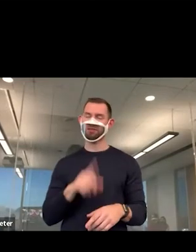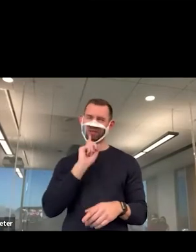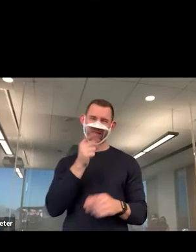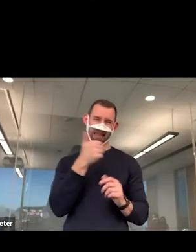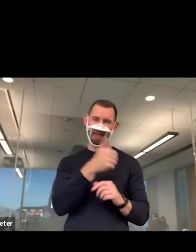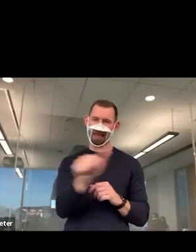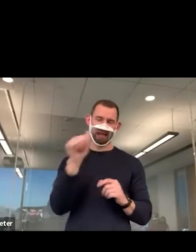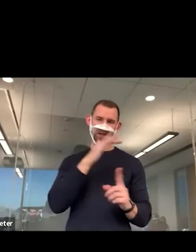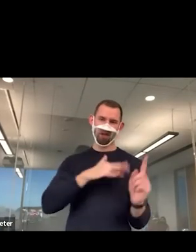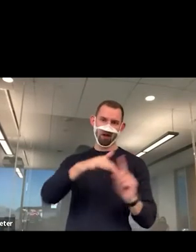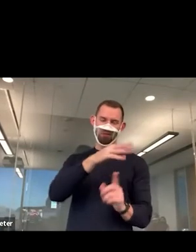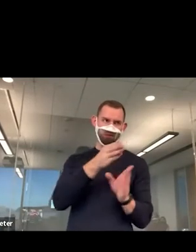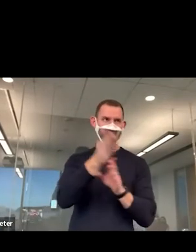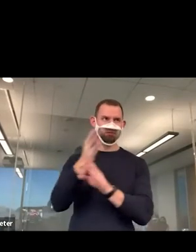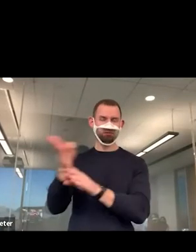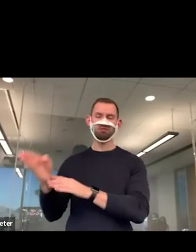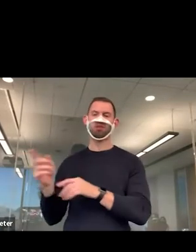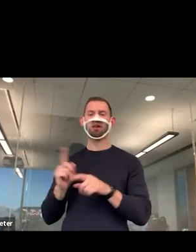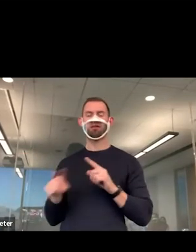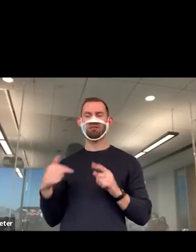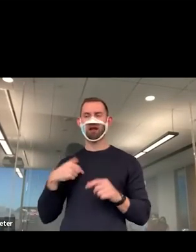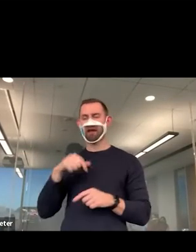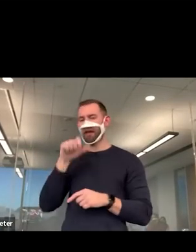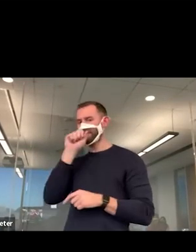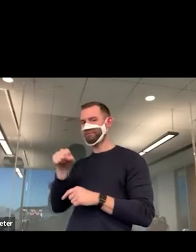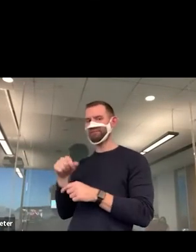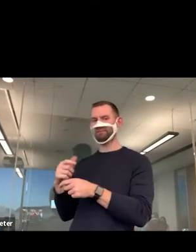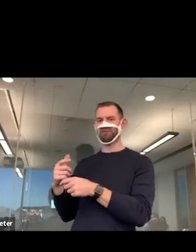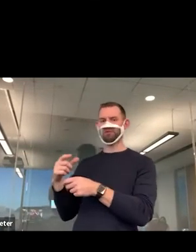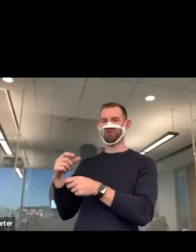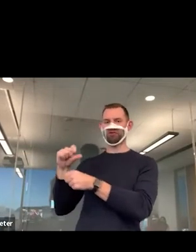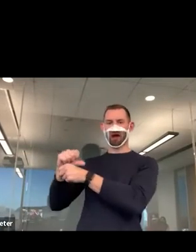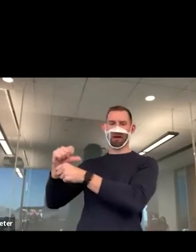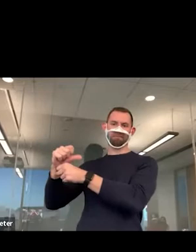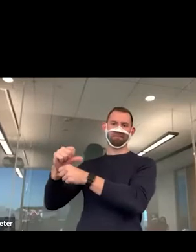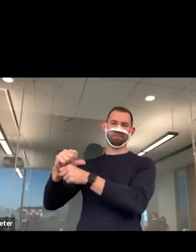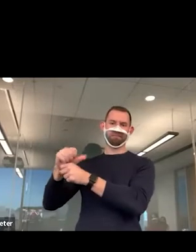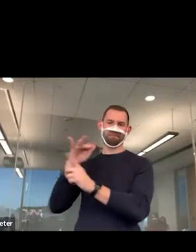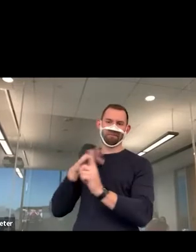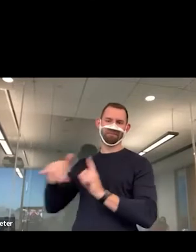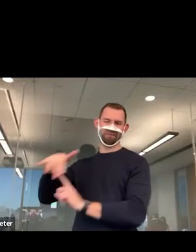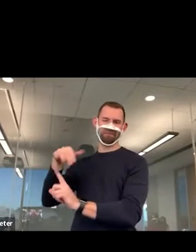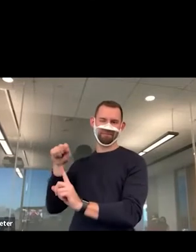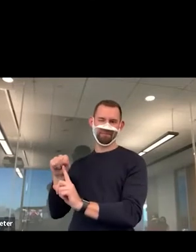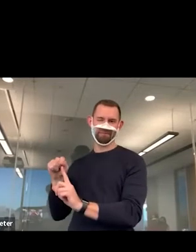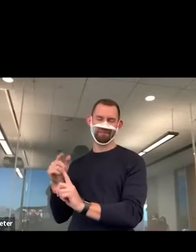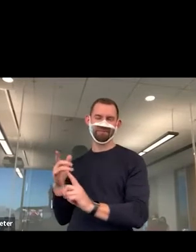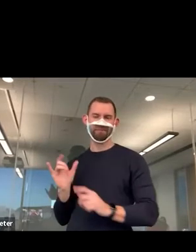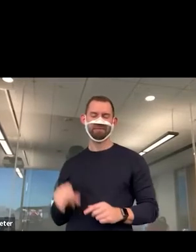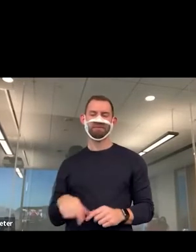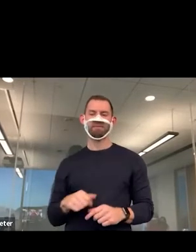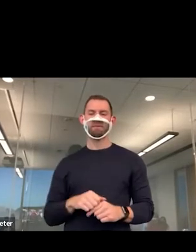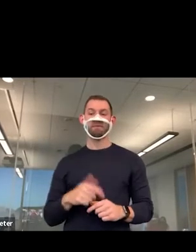i love the employment work and i got a call um after i was there about 10 years saying